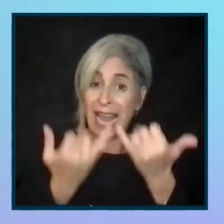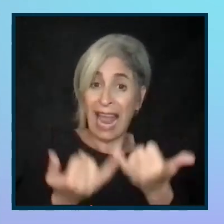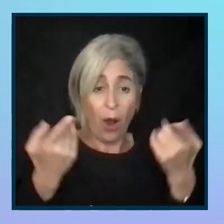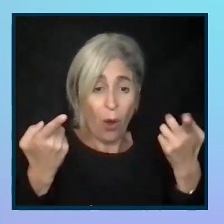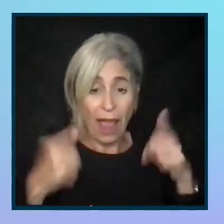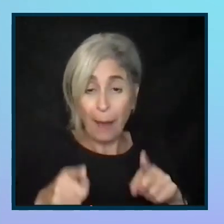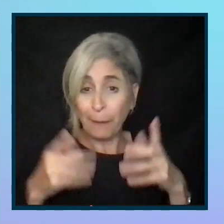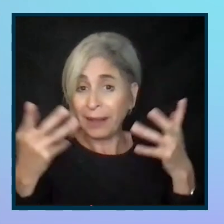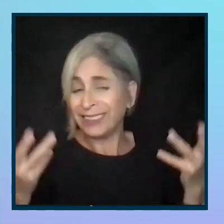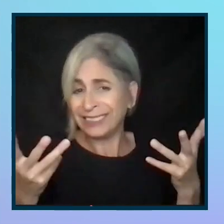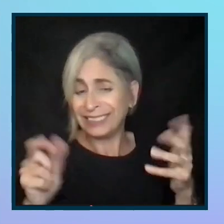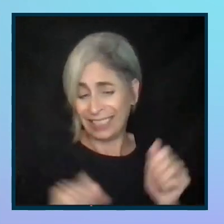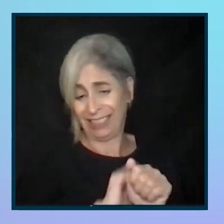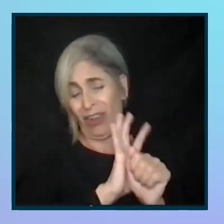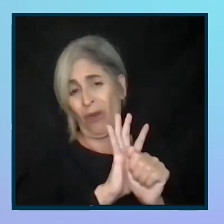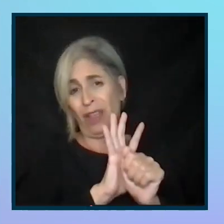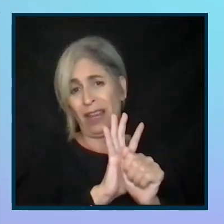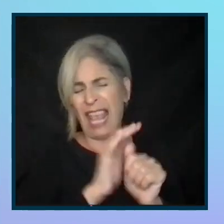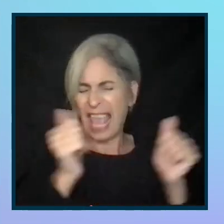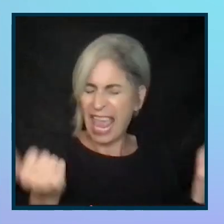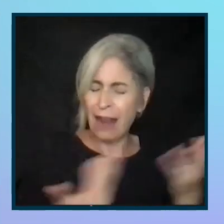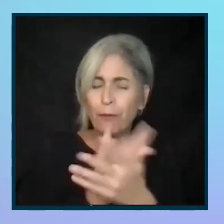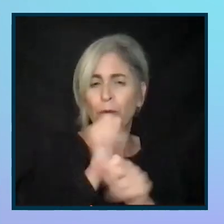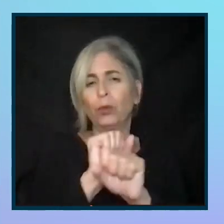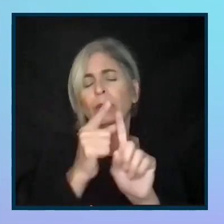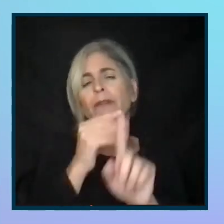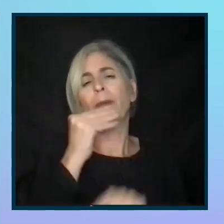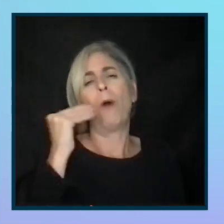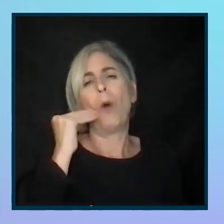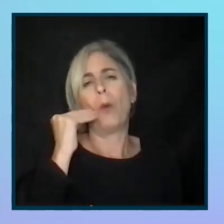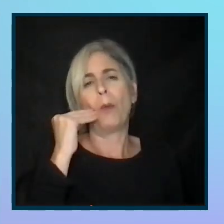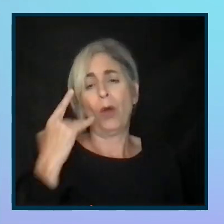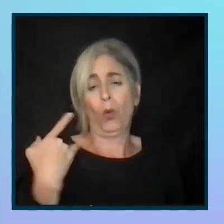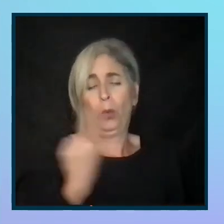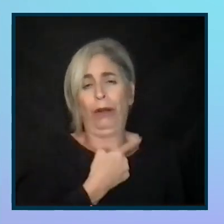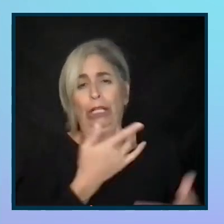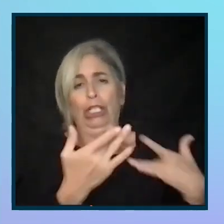All of a sudden, everybody's working from home. We're worried about things like mental health.